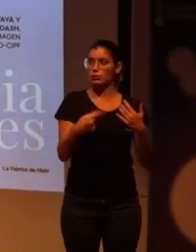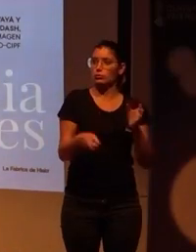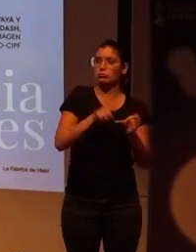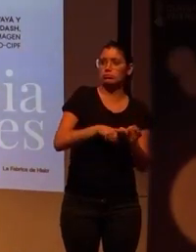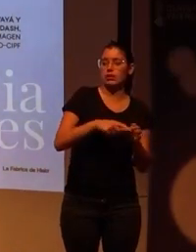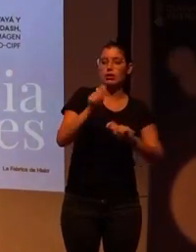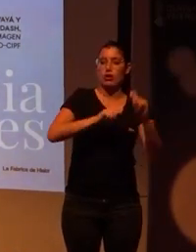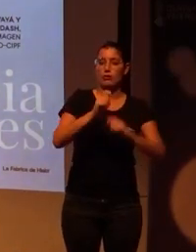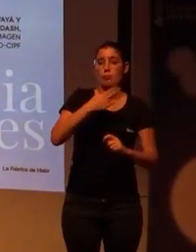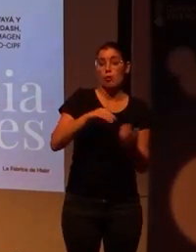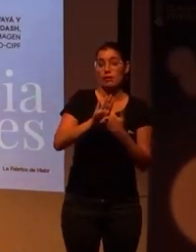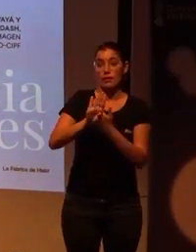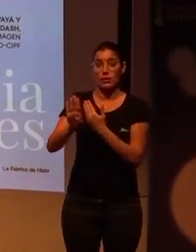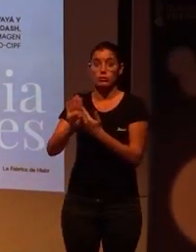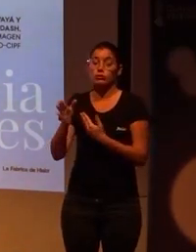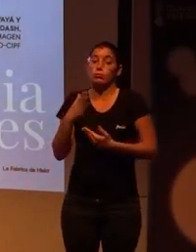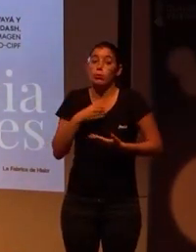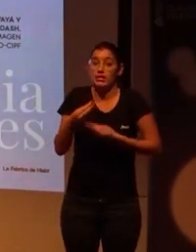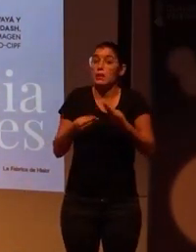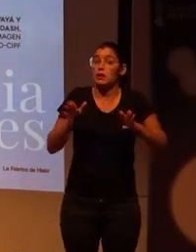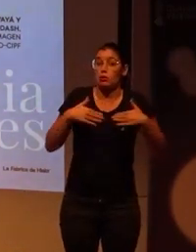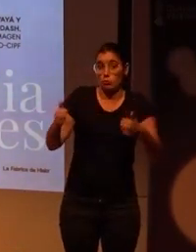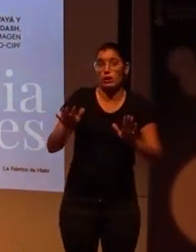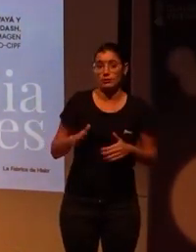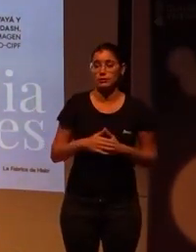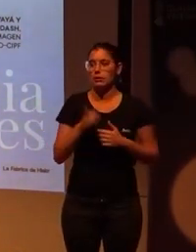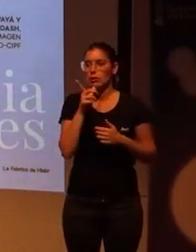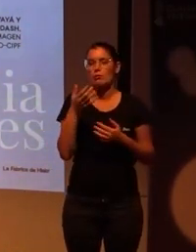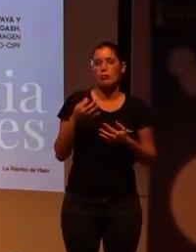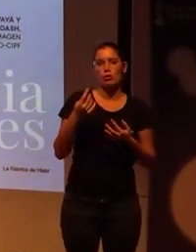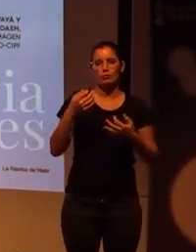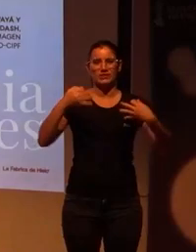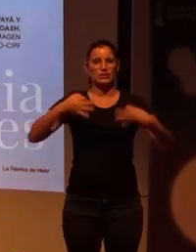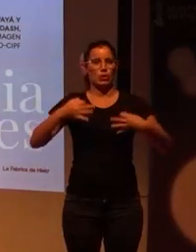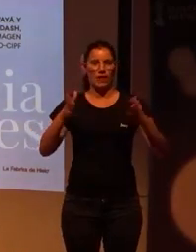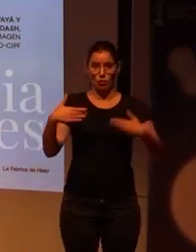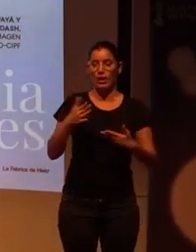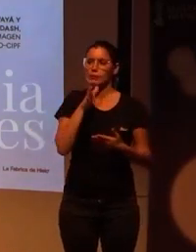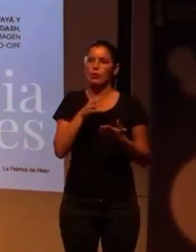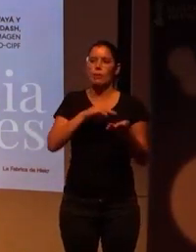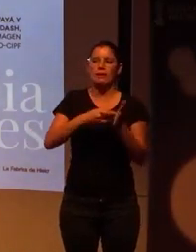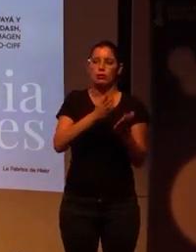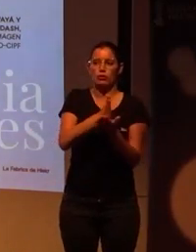if you want to get into farming. So that, a bit of legal uncertainty, but there are methods and it is possible.